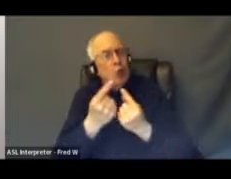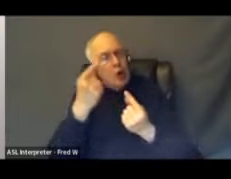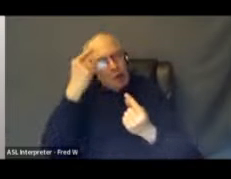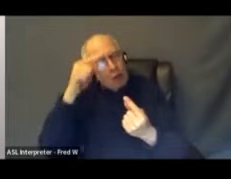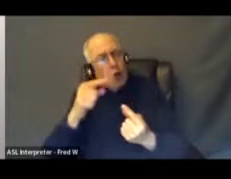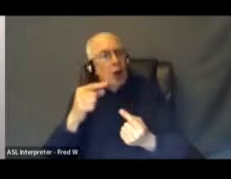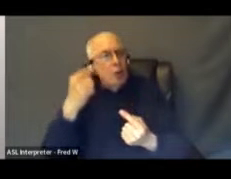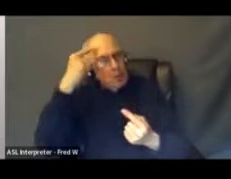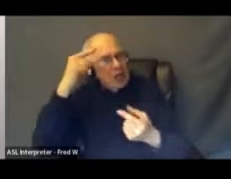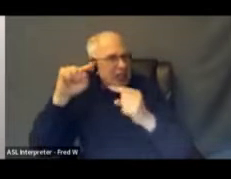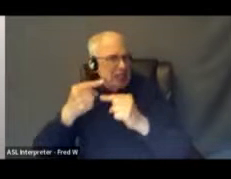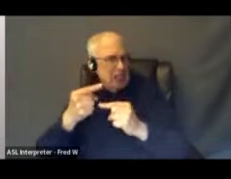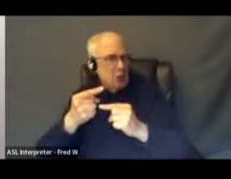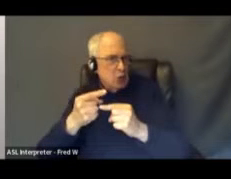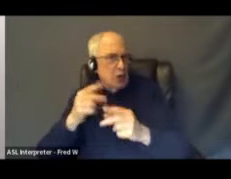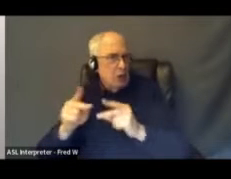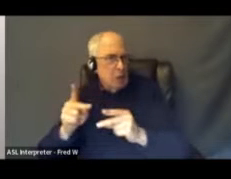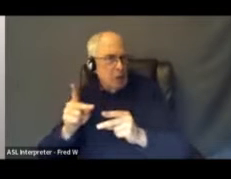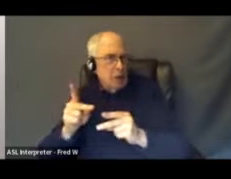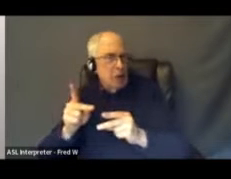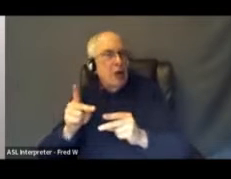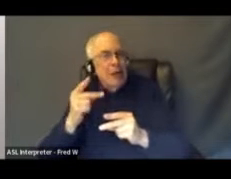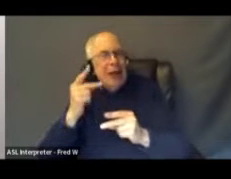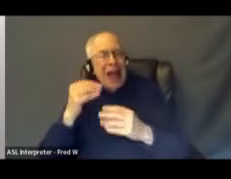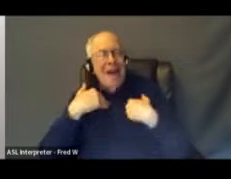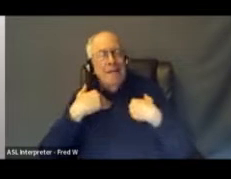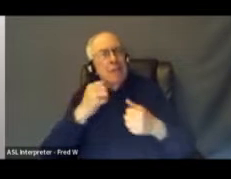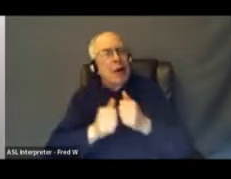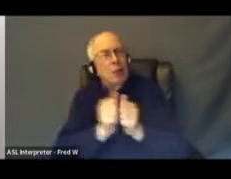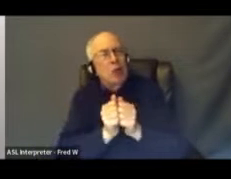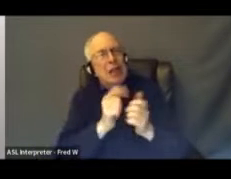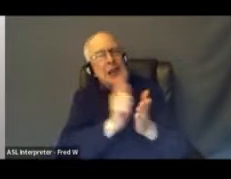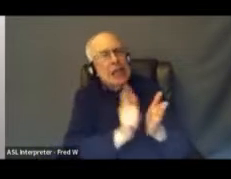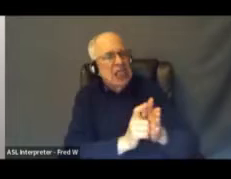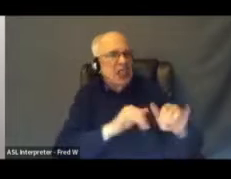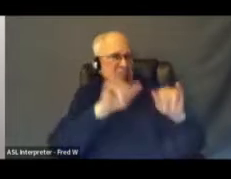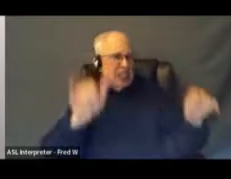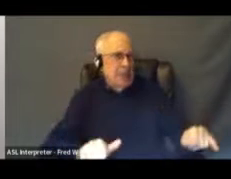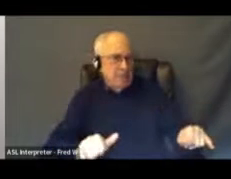system. This is an a curriculum that cycles through topics